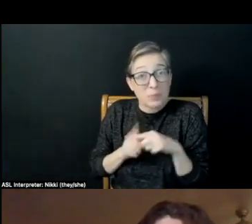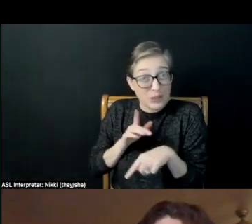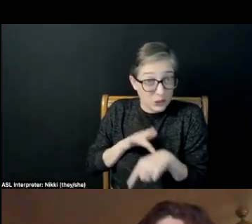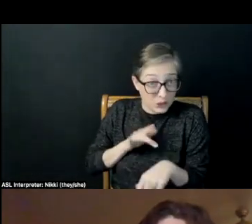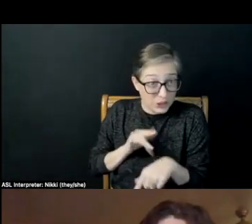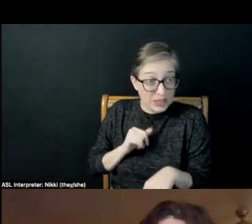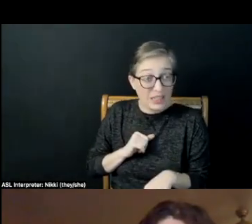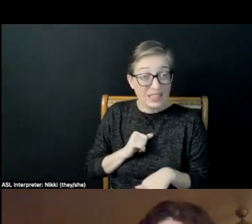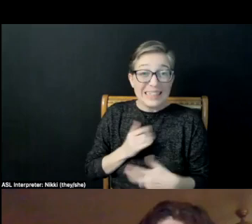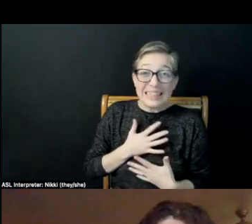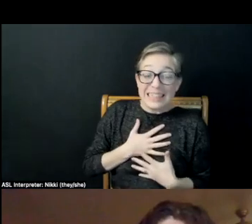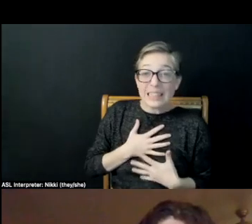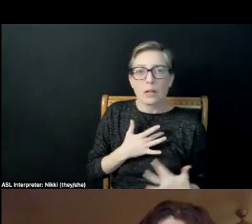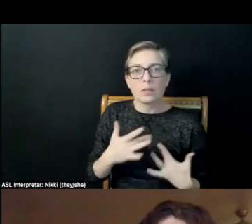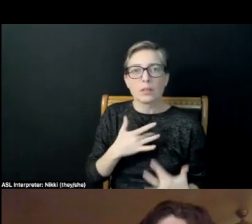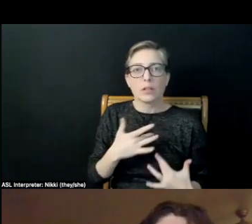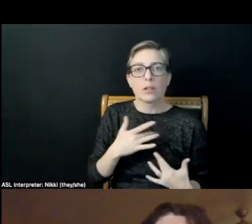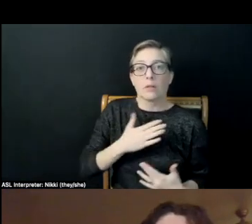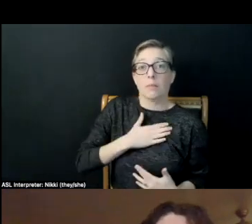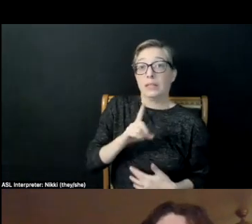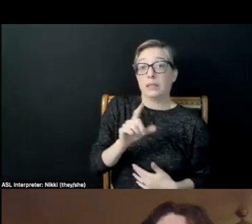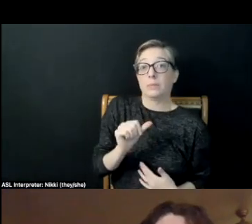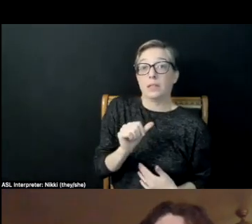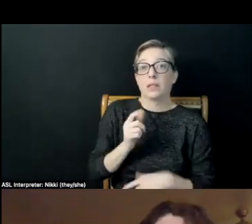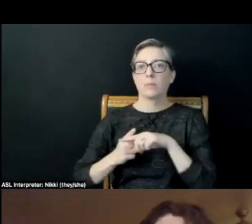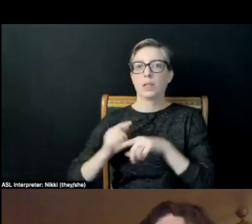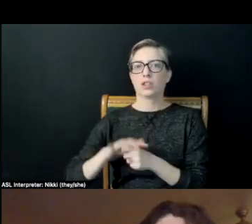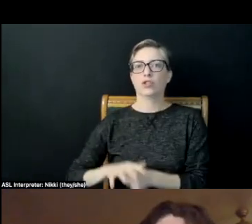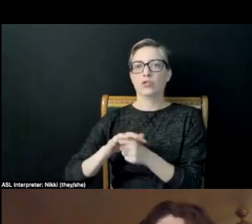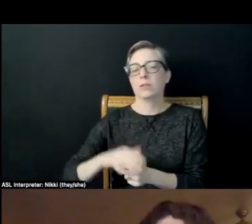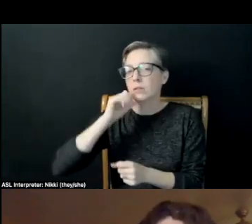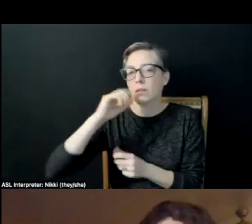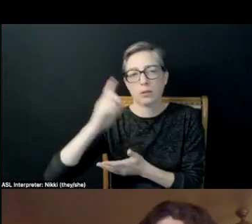an environment that was not designed with the needs of someone like me in mind.